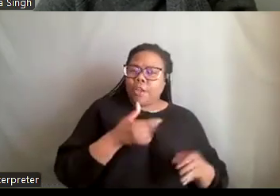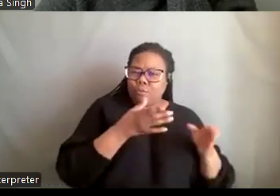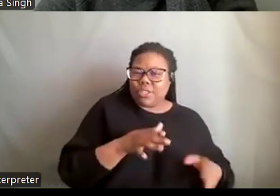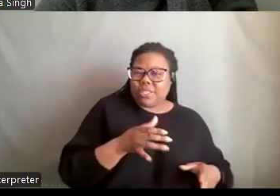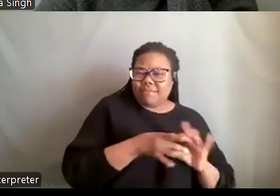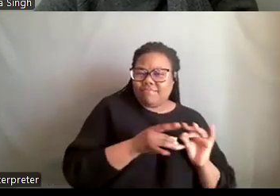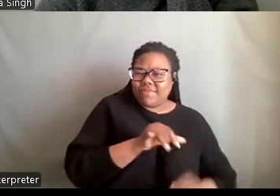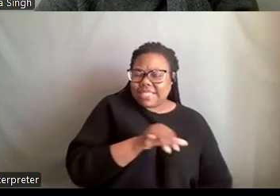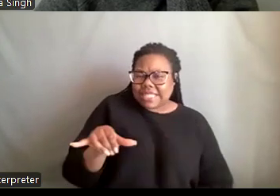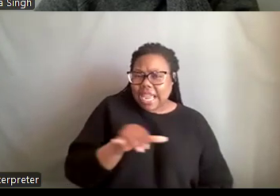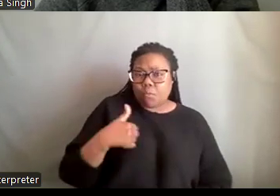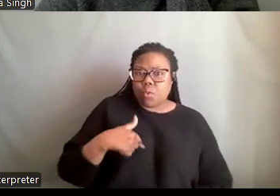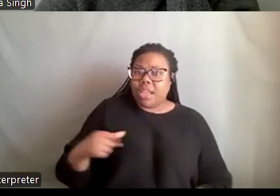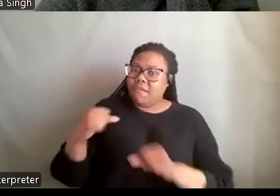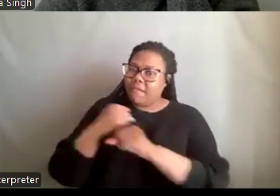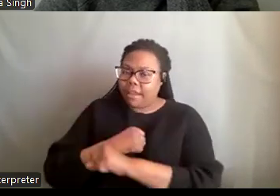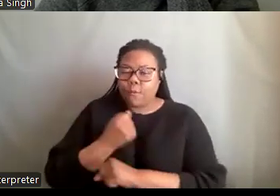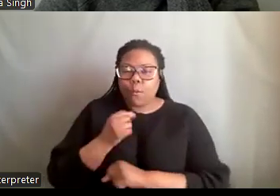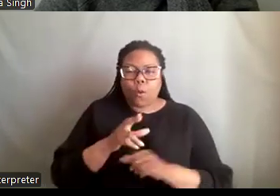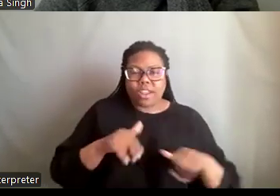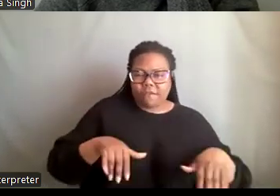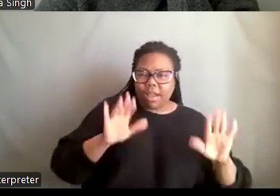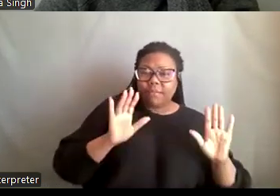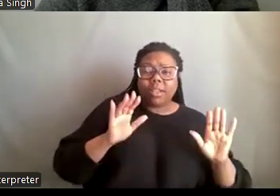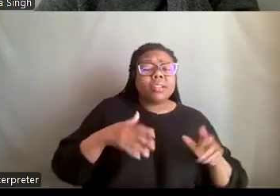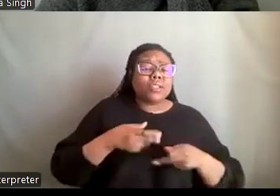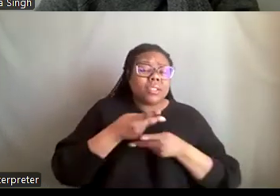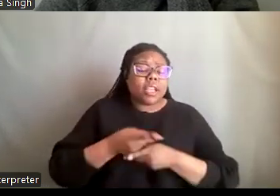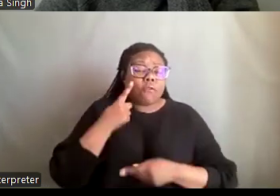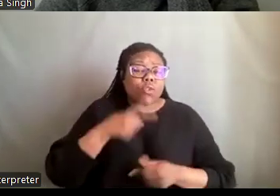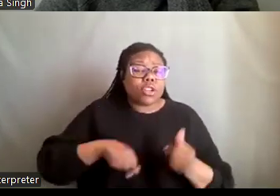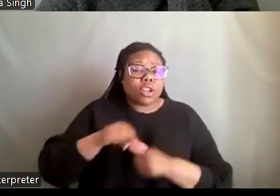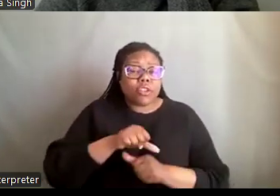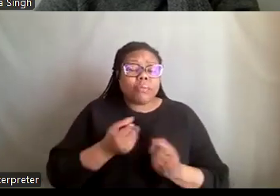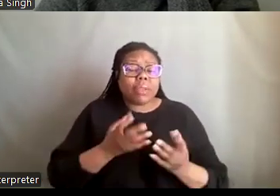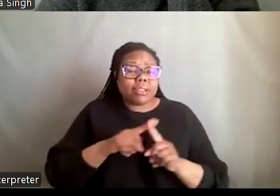give up. I also heard somebody repeat it as we either fight or give up. Right? So let's care for each other and